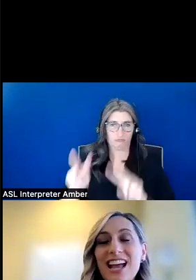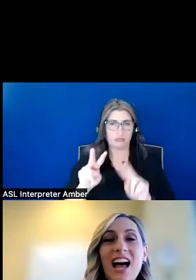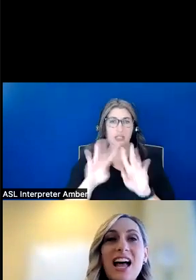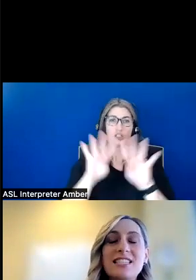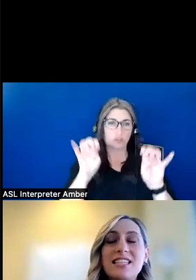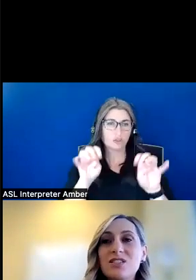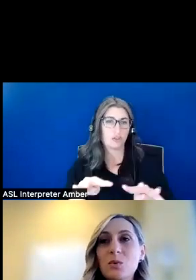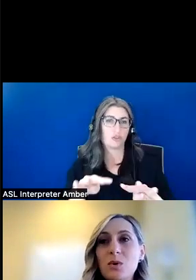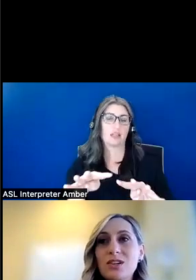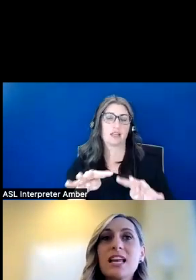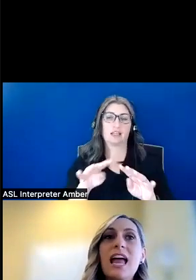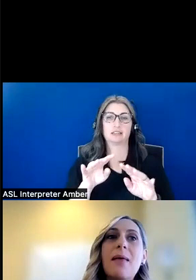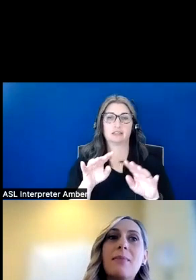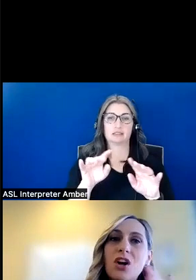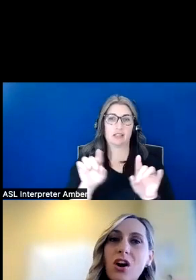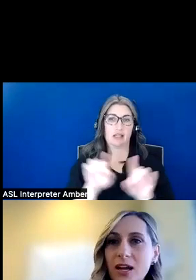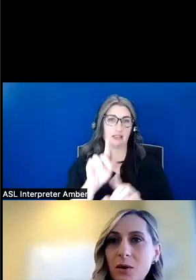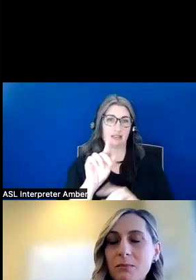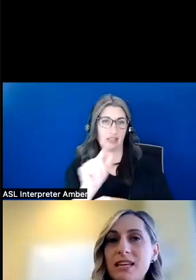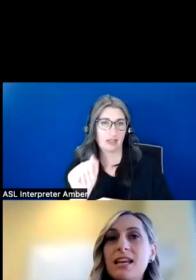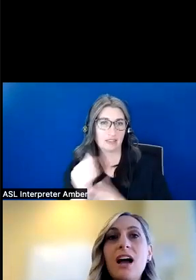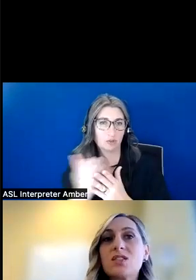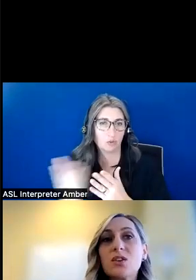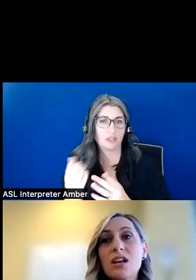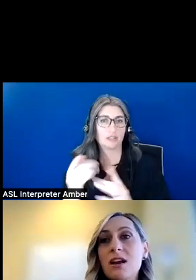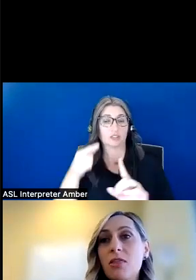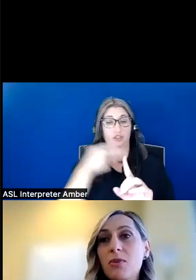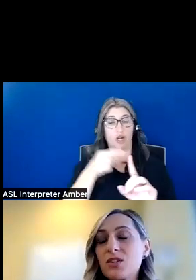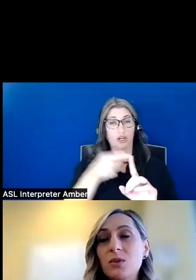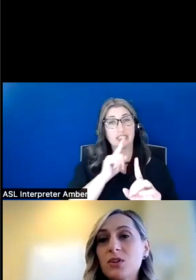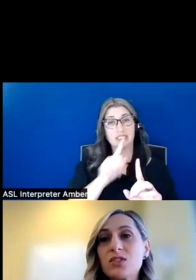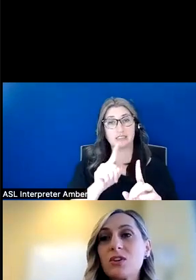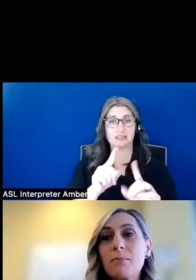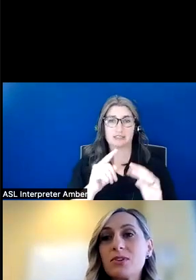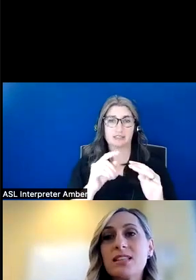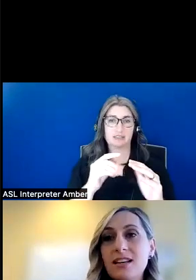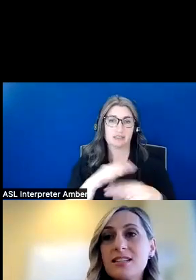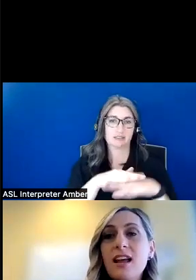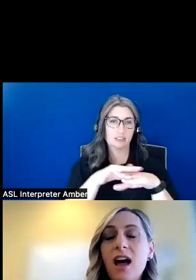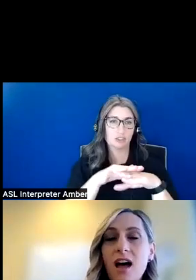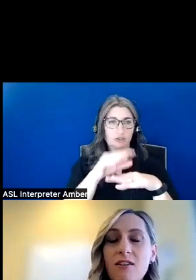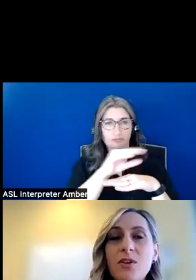as a data source, and the target would be a certain threshold or certain percent of